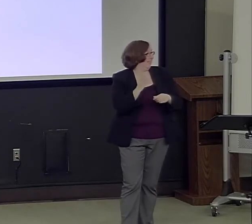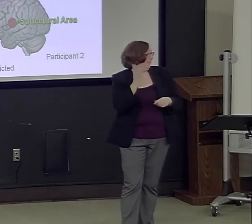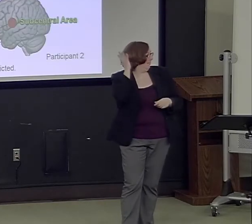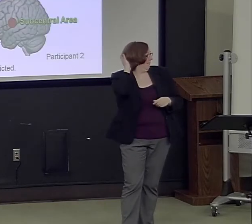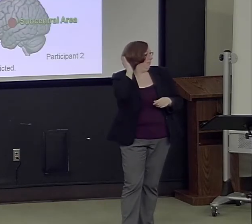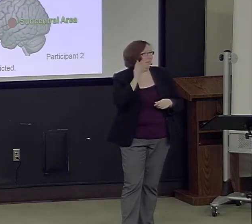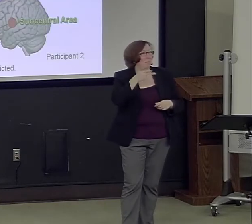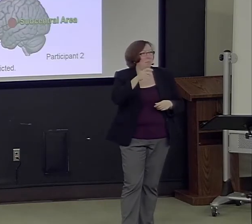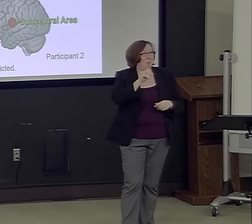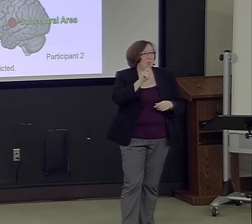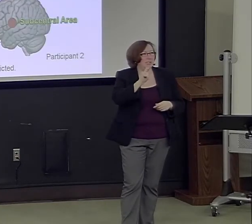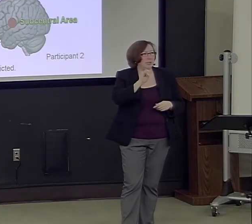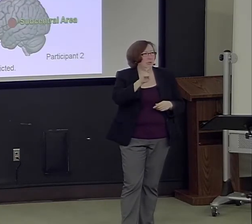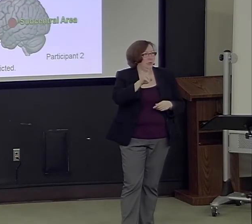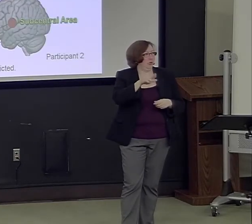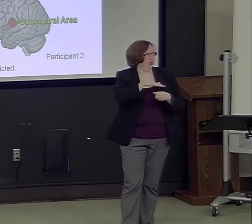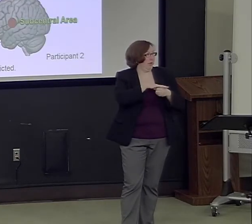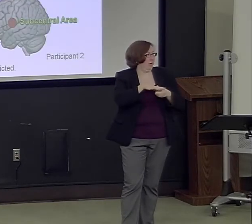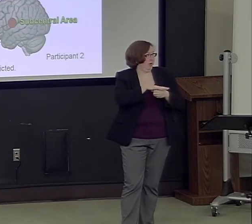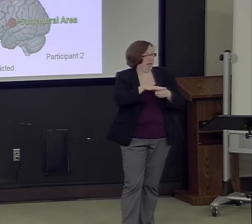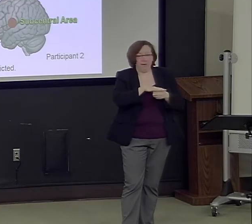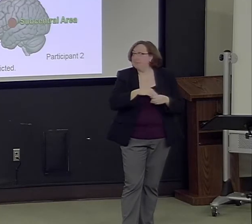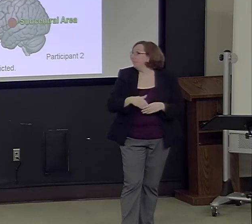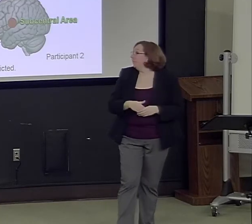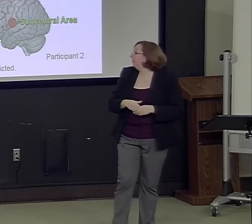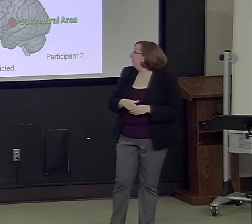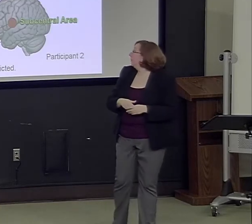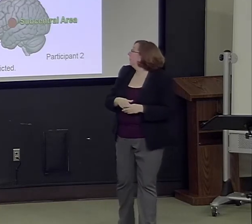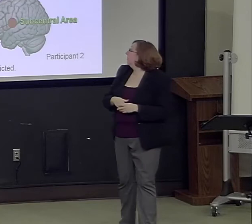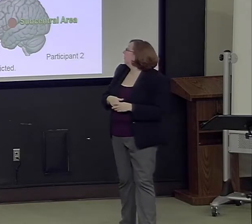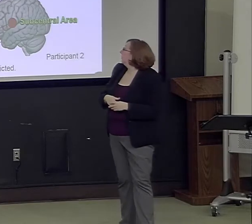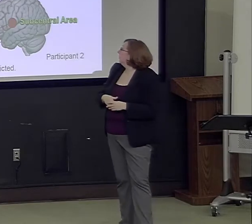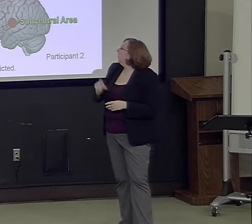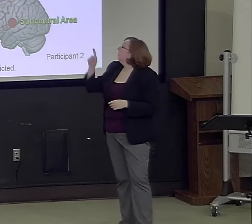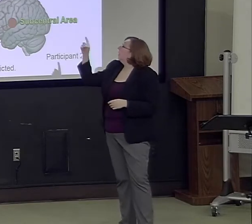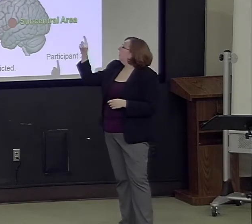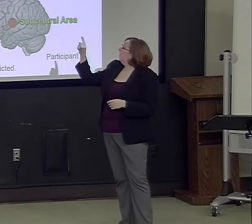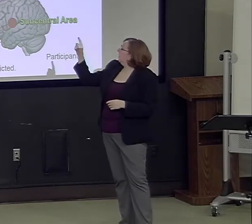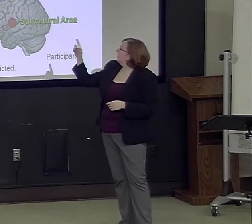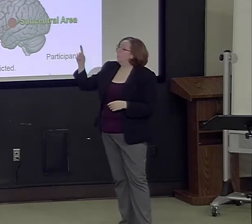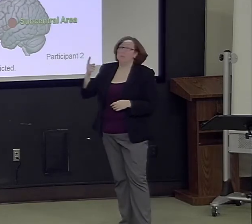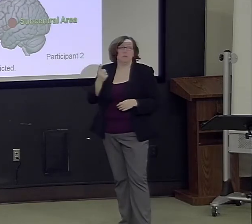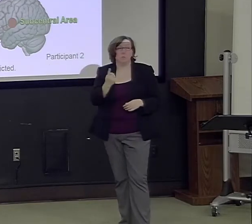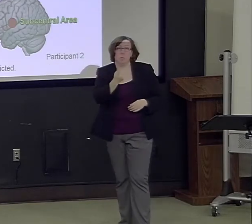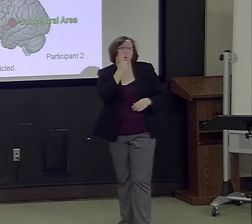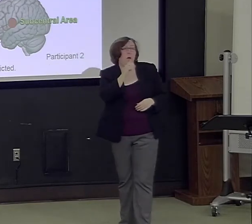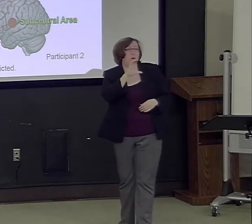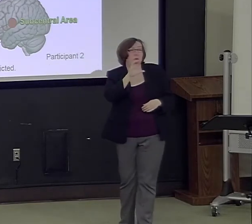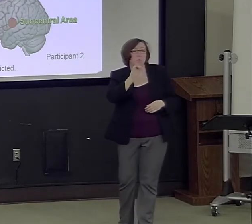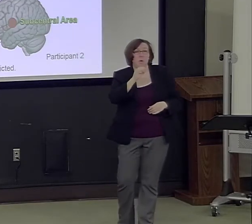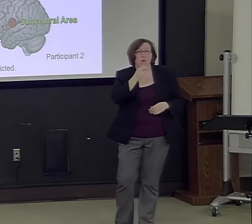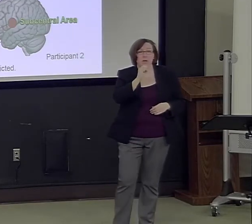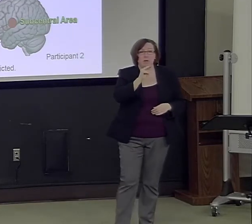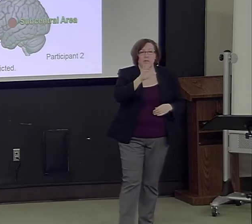And here is our answer. There is only one coherence. Now this coherence is quite difficult, I think.